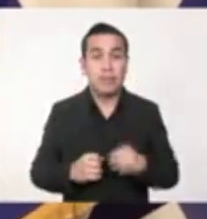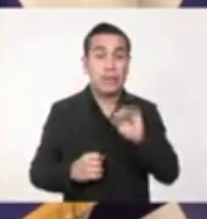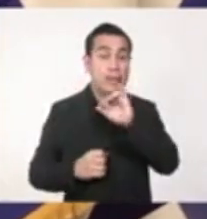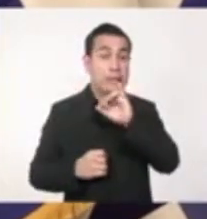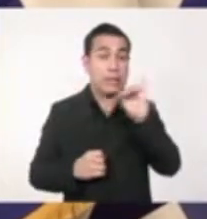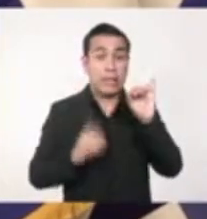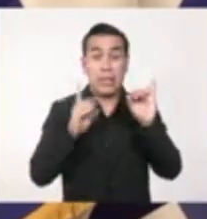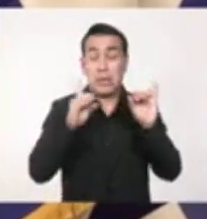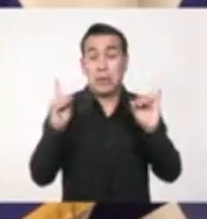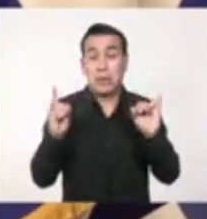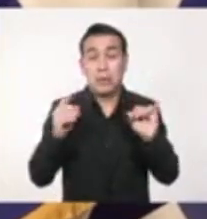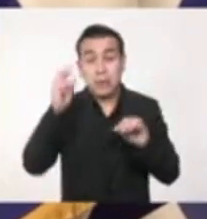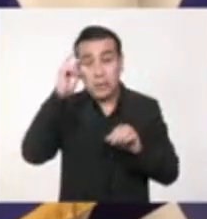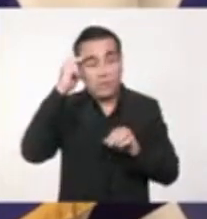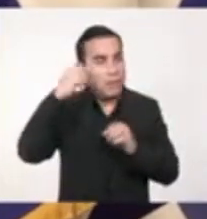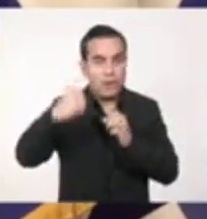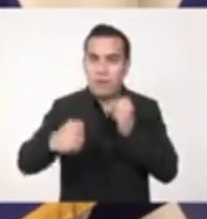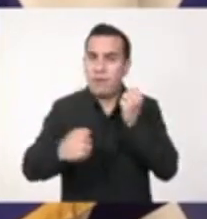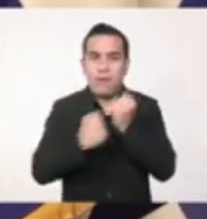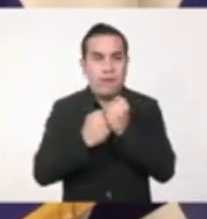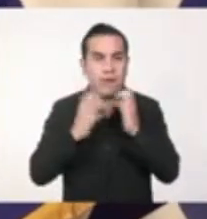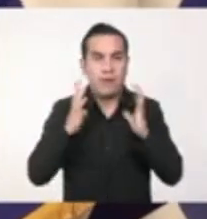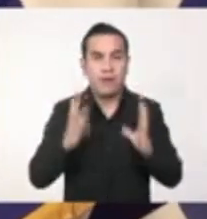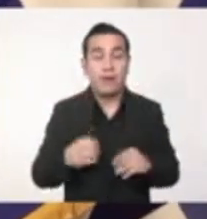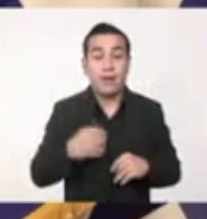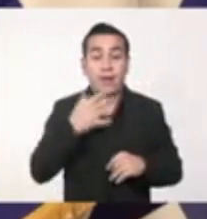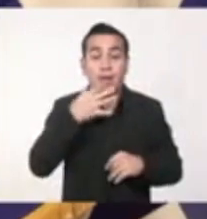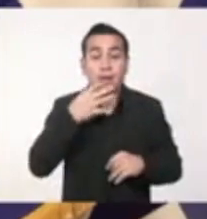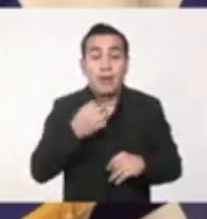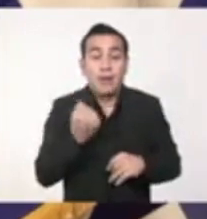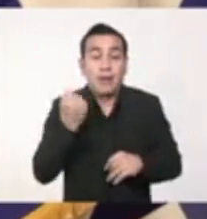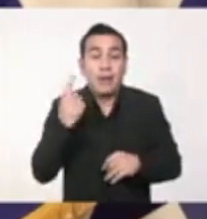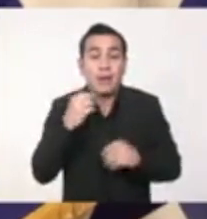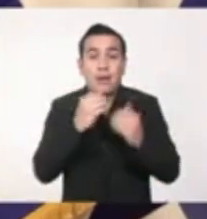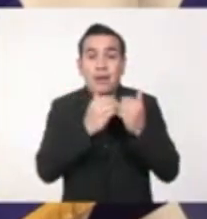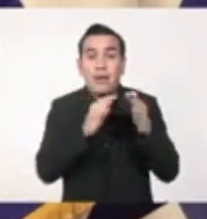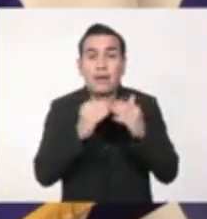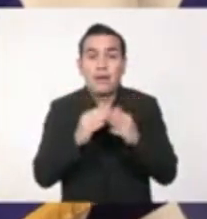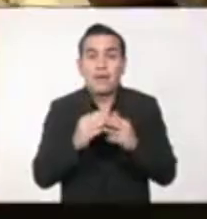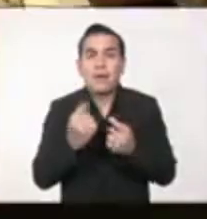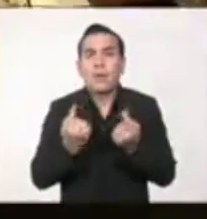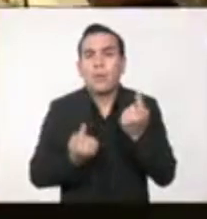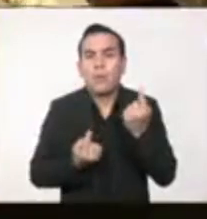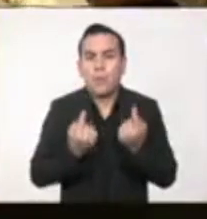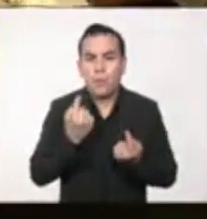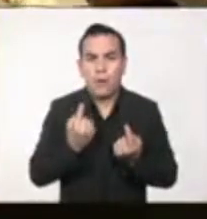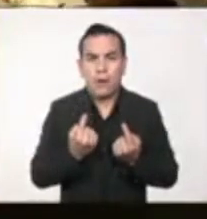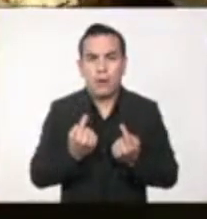They are opposition to the government, all of them. Before it was understood more, because before there was a binomial. Before there was Arena, there was the